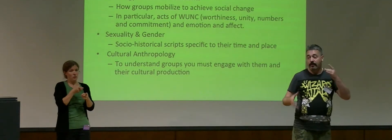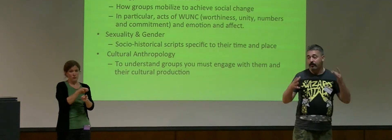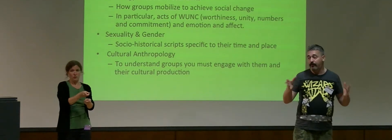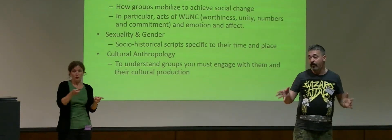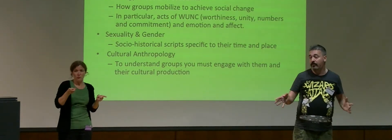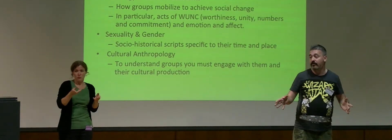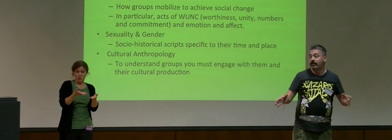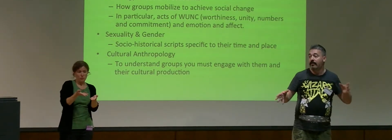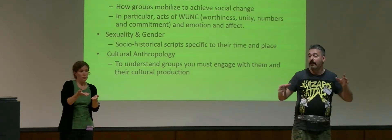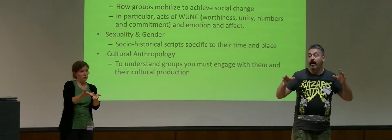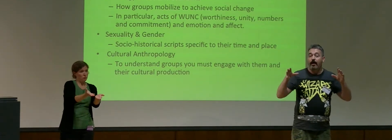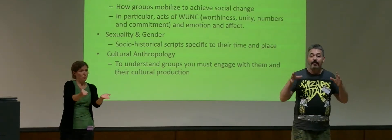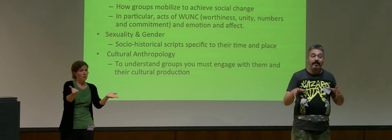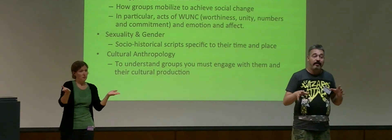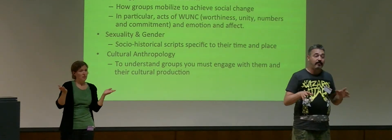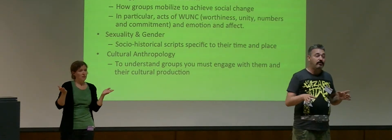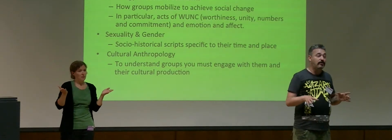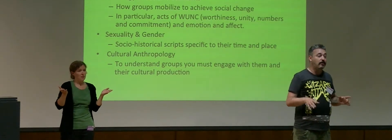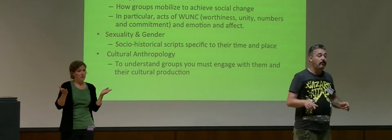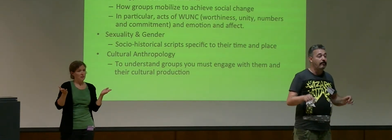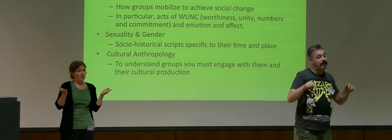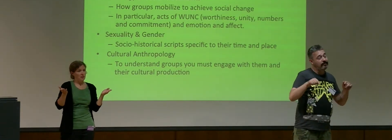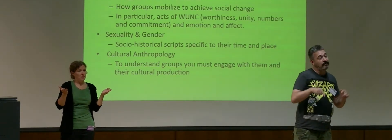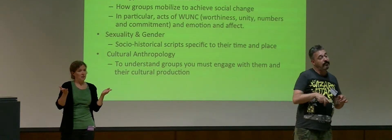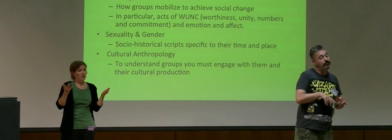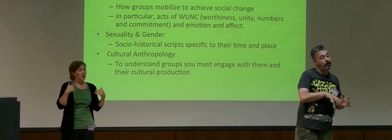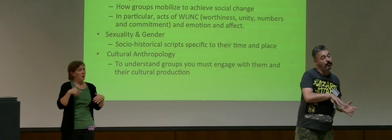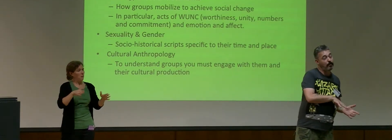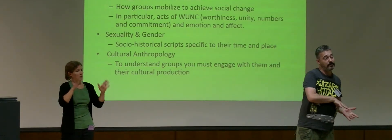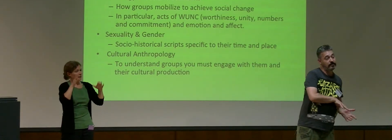you folks, are being listened to because this is your moment.